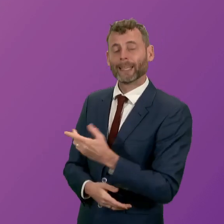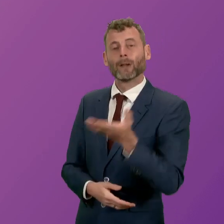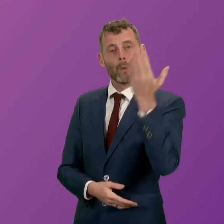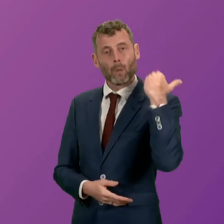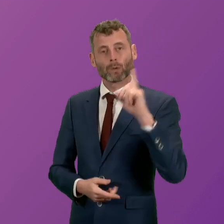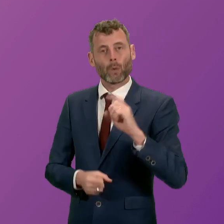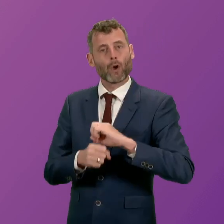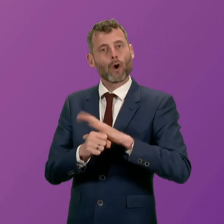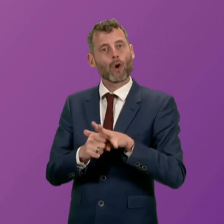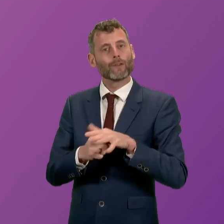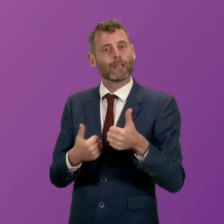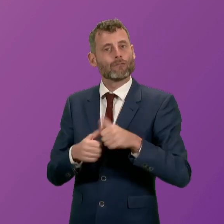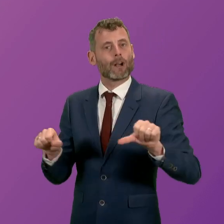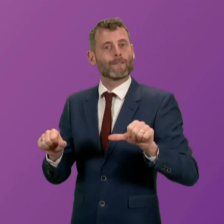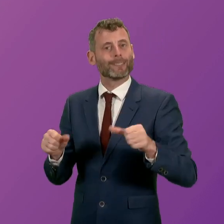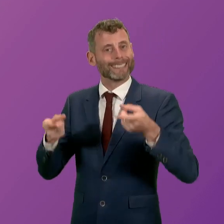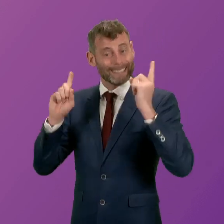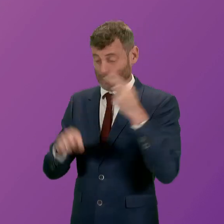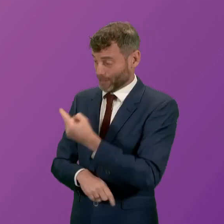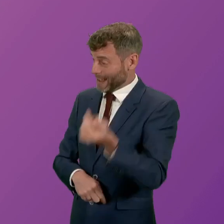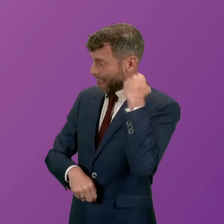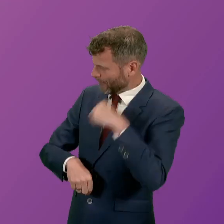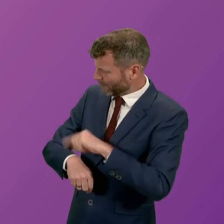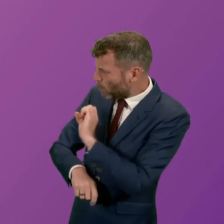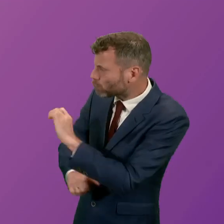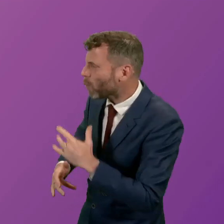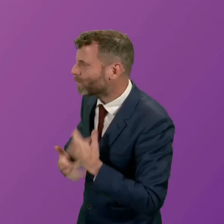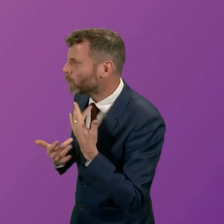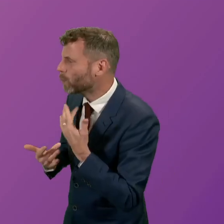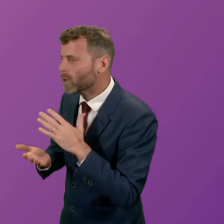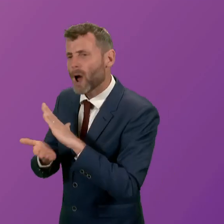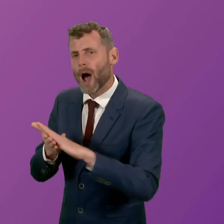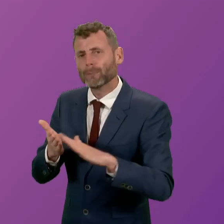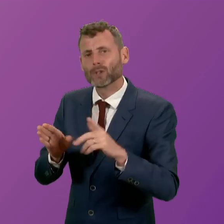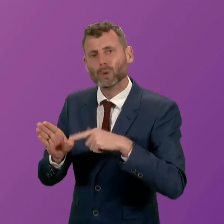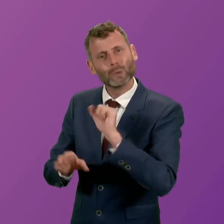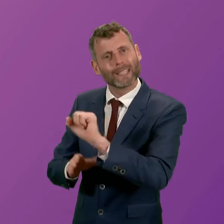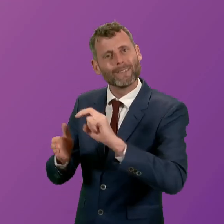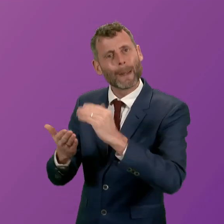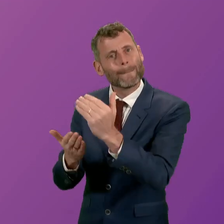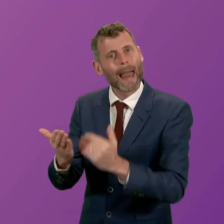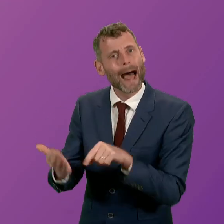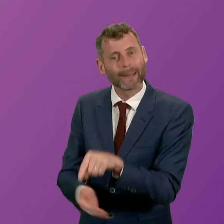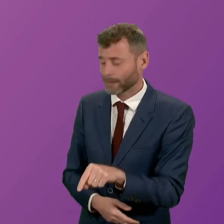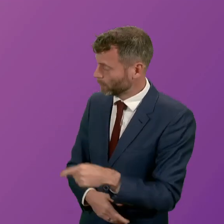that time, so he must have had a view on it, too. What words would he use to describe it?